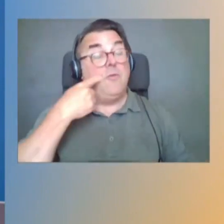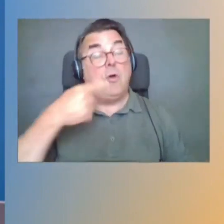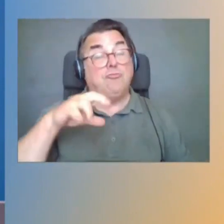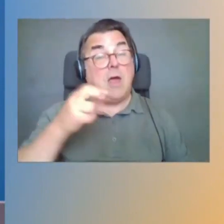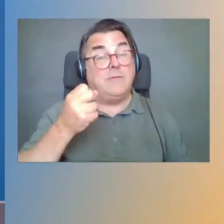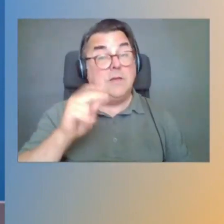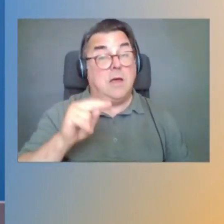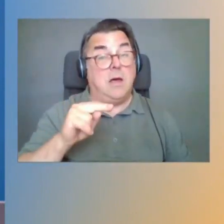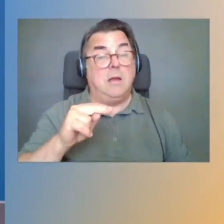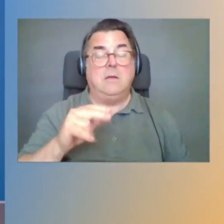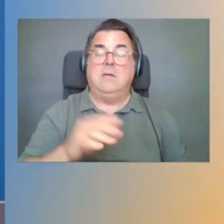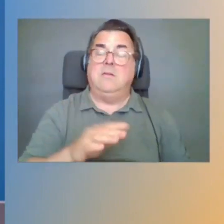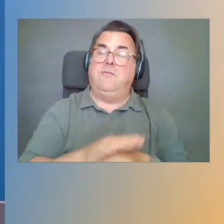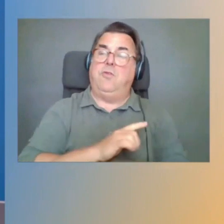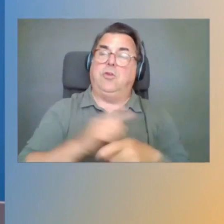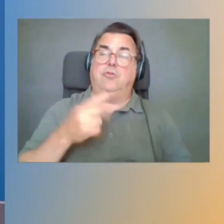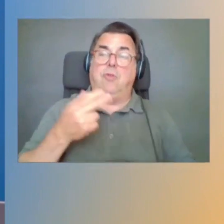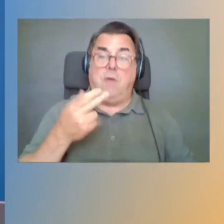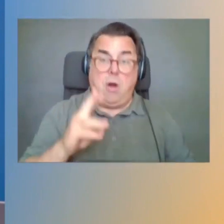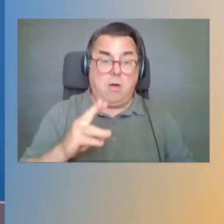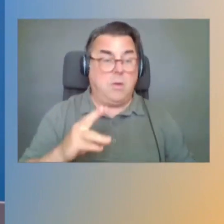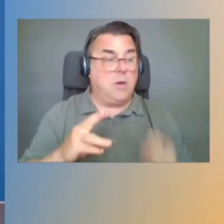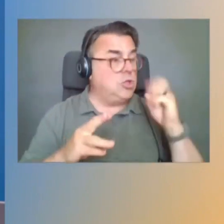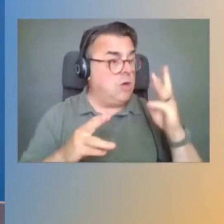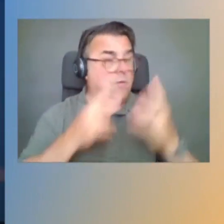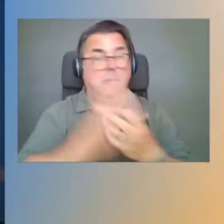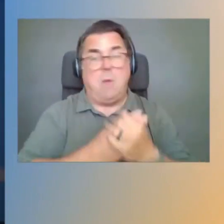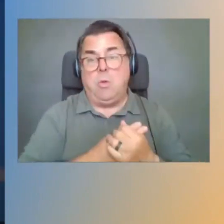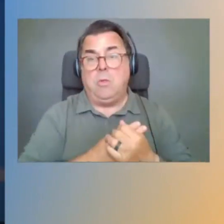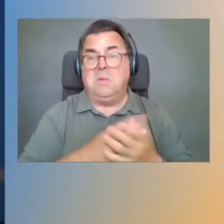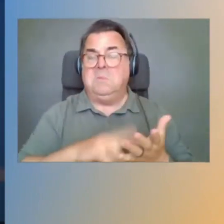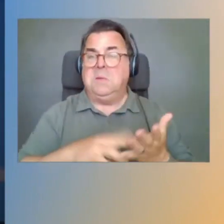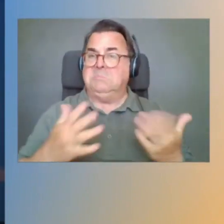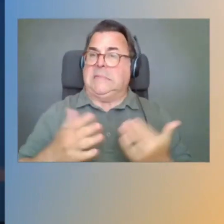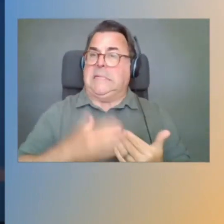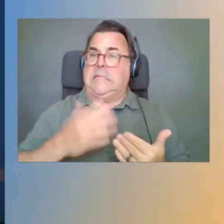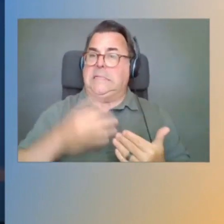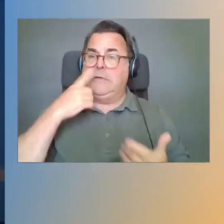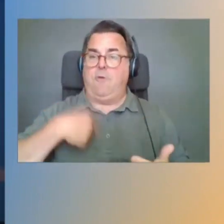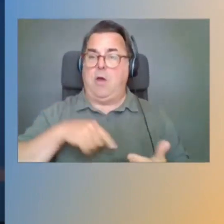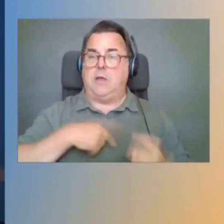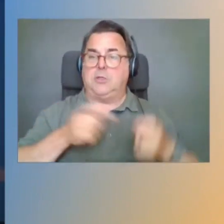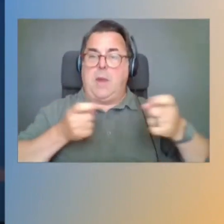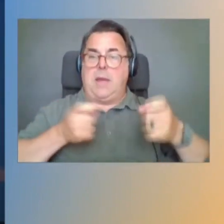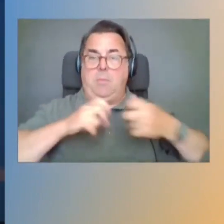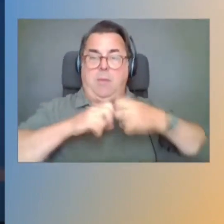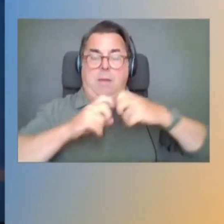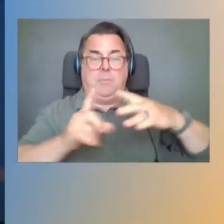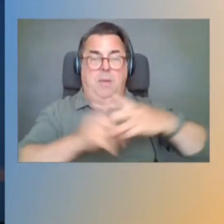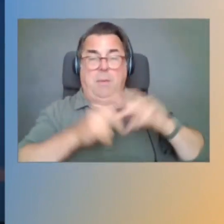of the hardware and software stack, so you're in a better position to handle issues, bugs, security concerns,